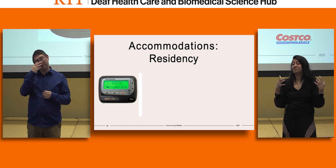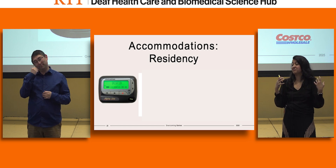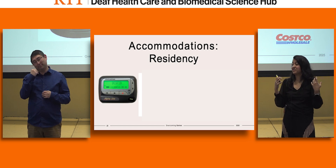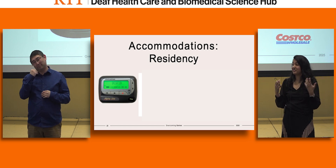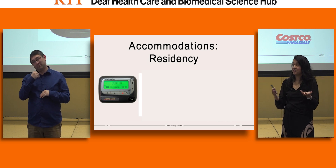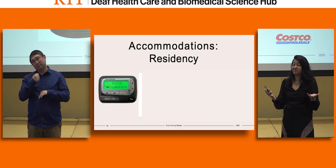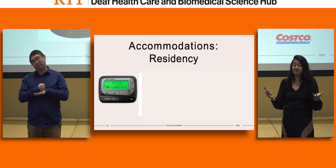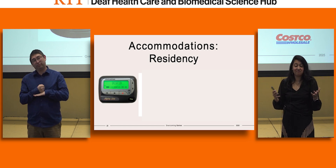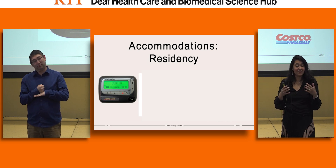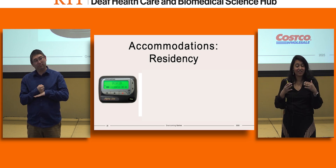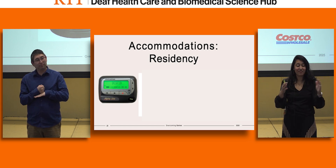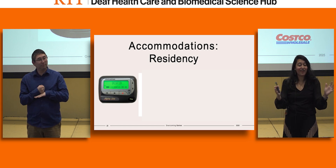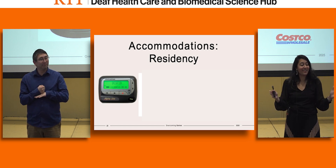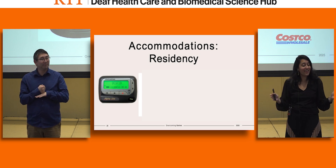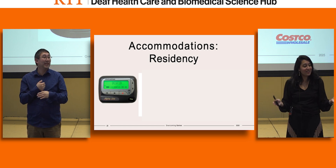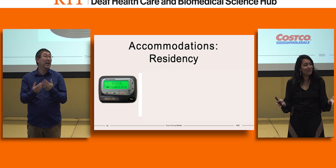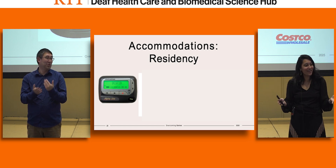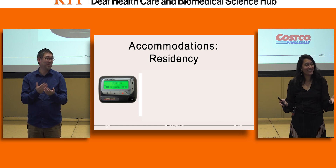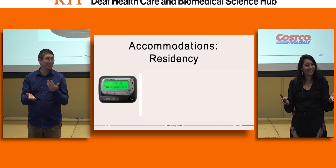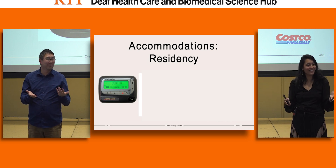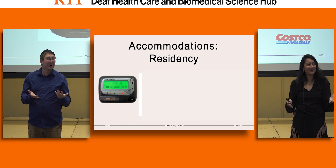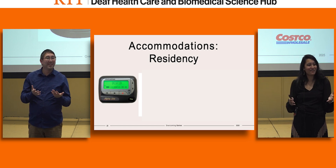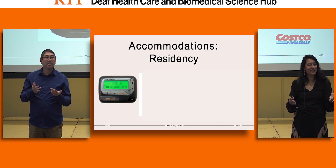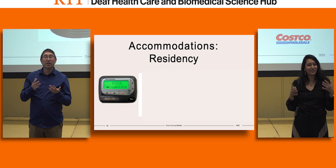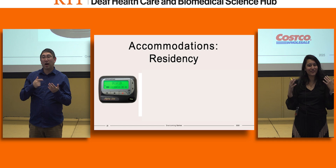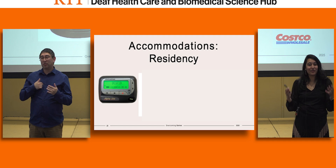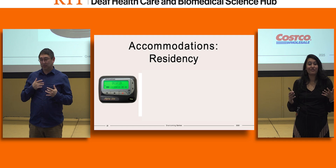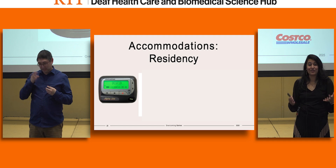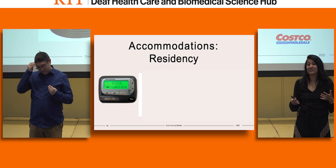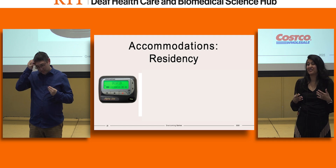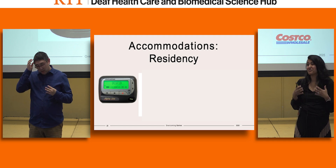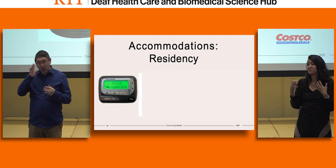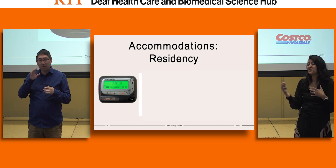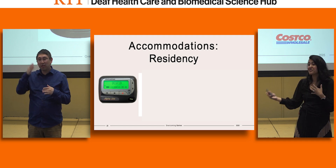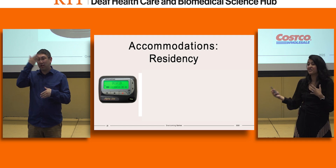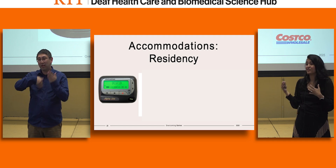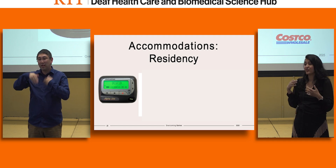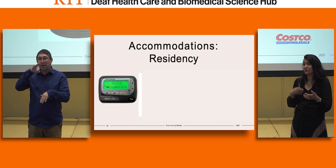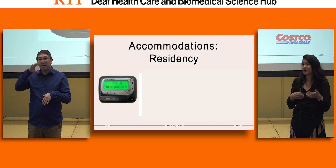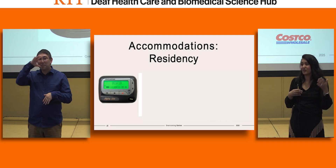and I sleep like a rock anyway, and so, I was very worried that I would miss these phone calls